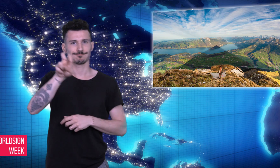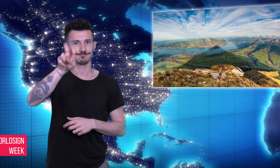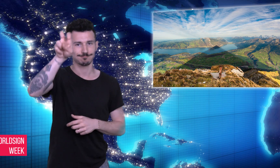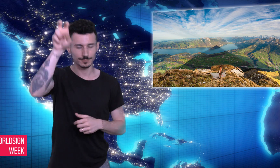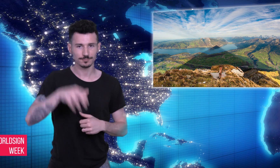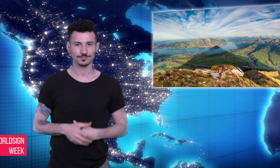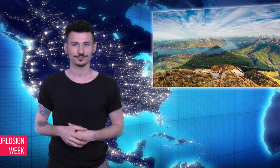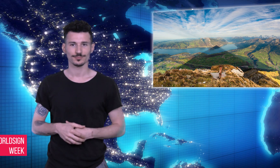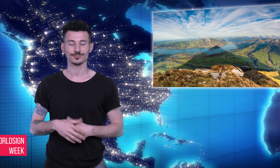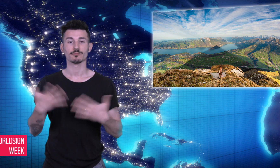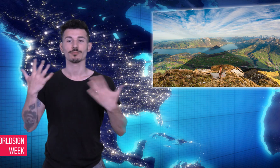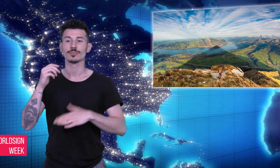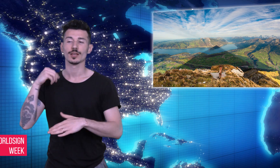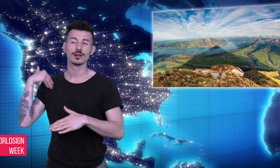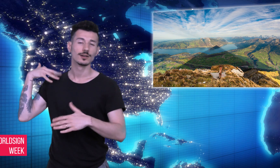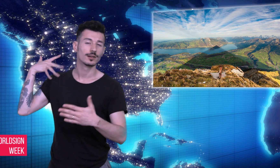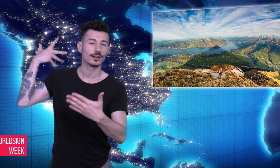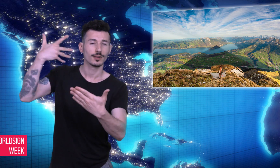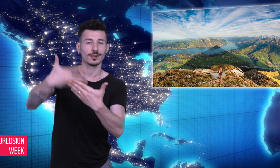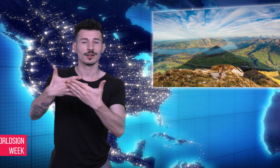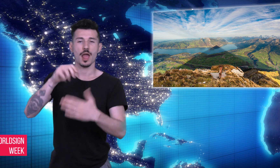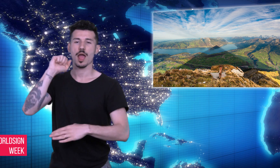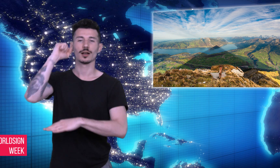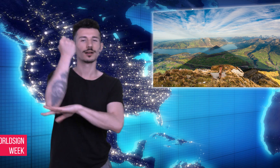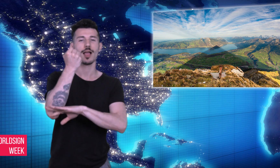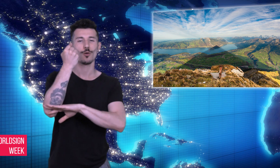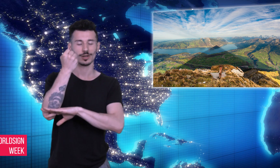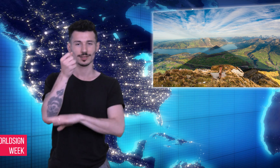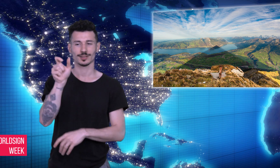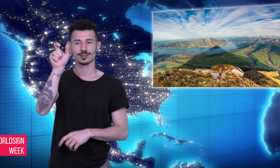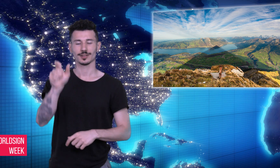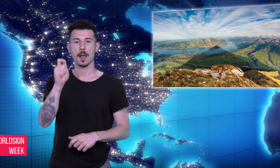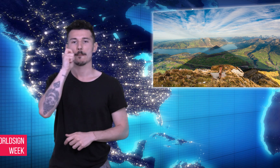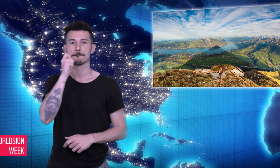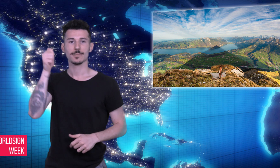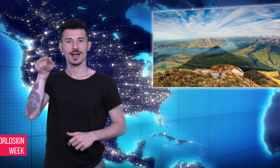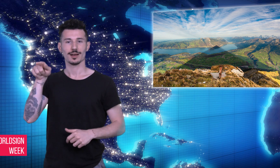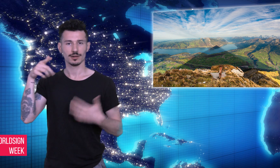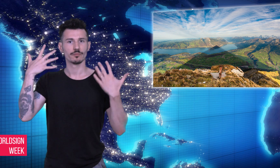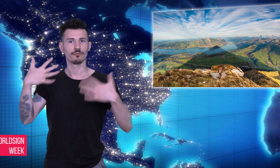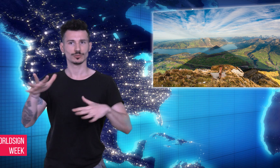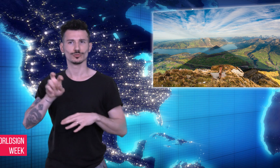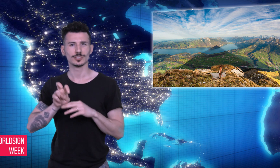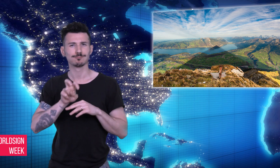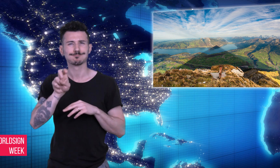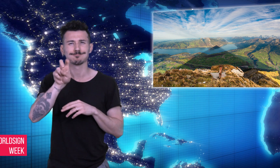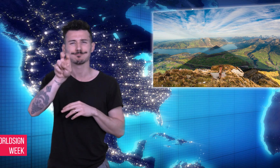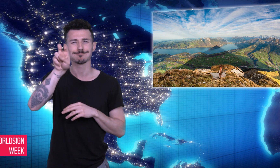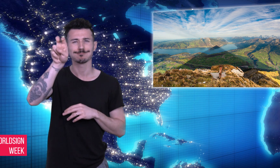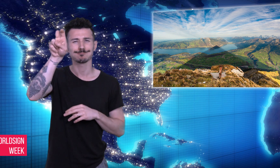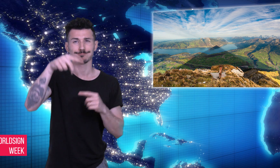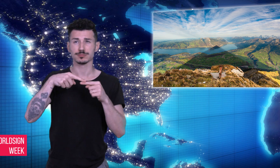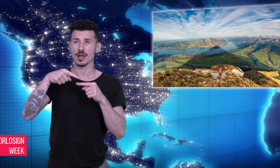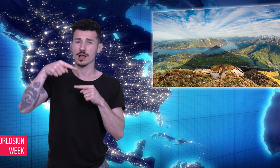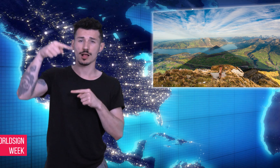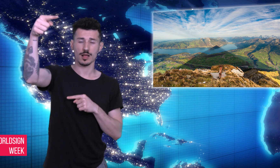climb the staircase is 1 hour and 2 minutes for men, and 1 hour